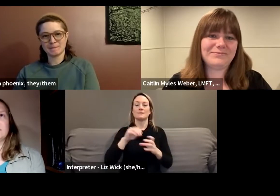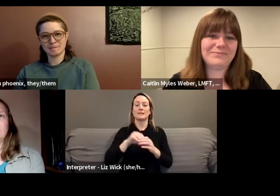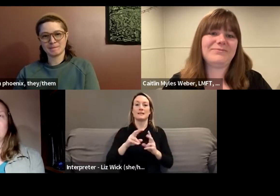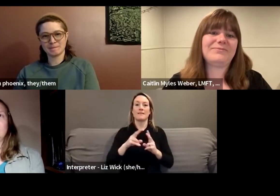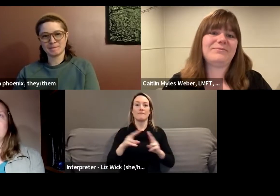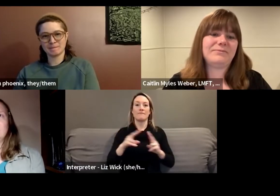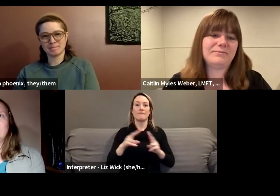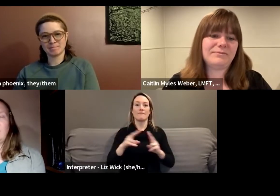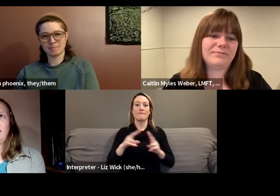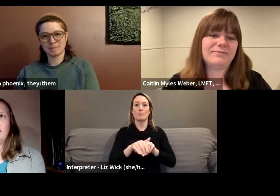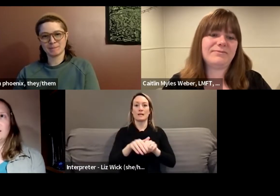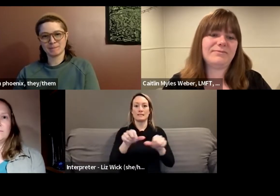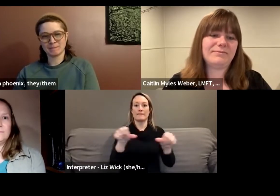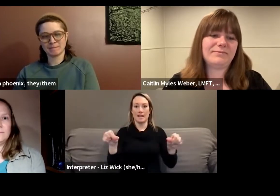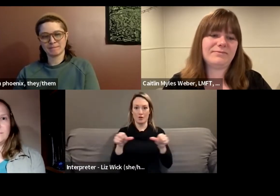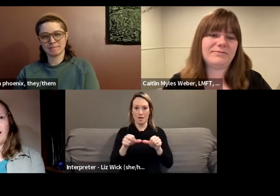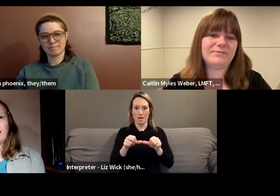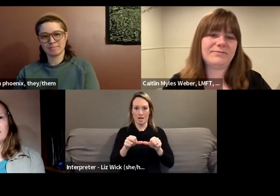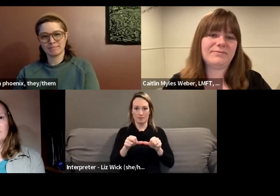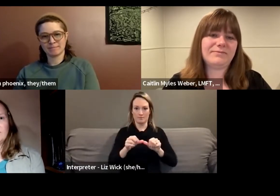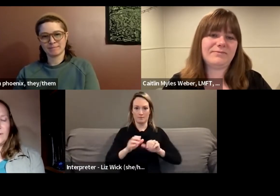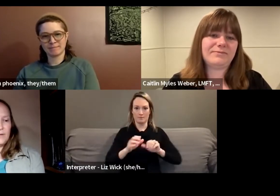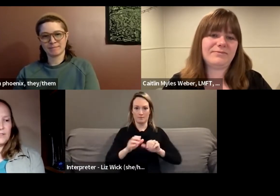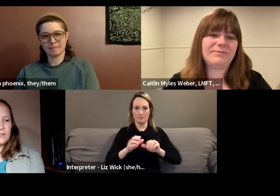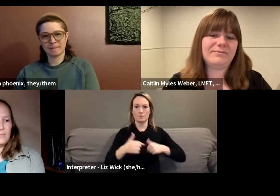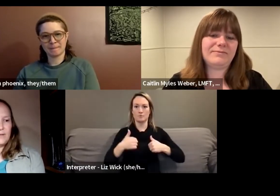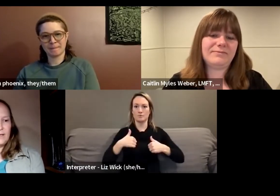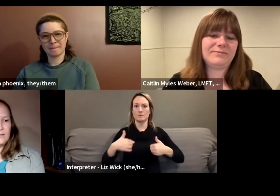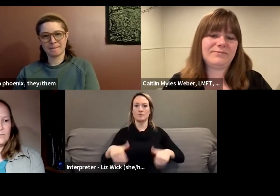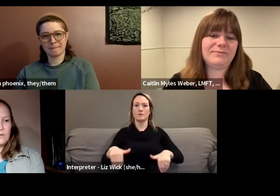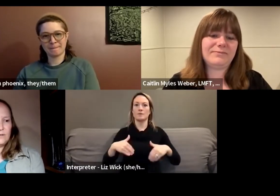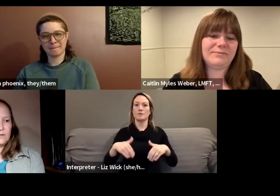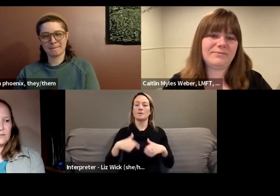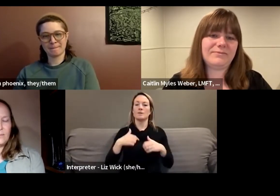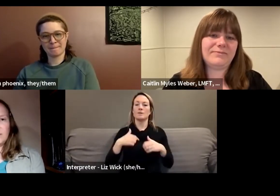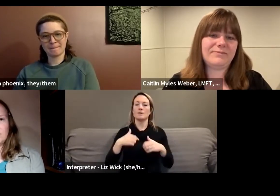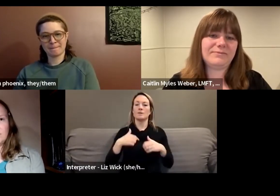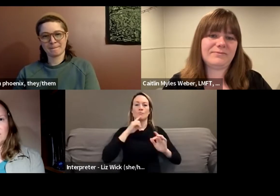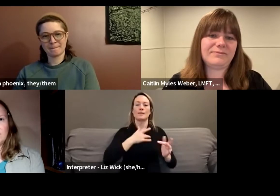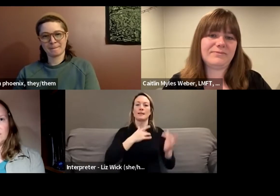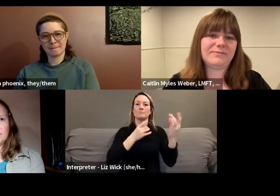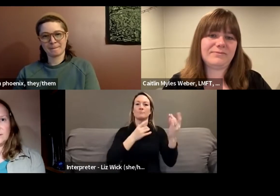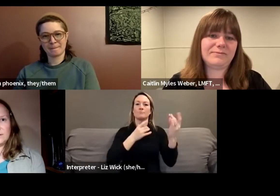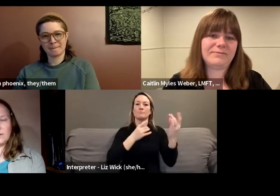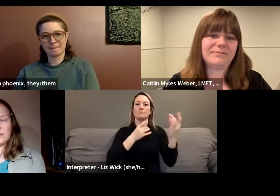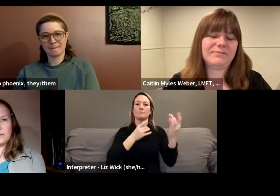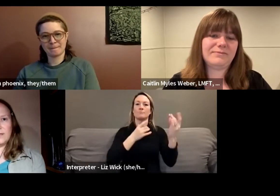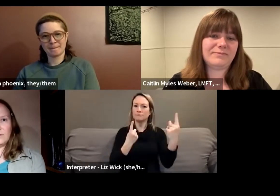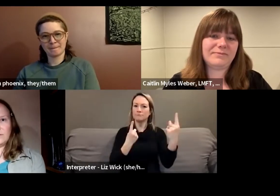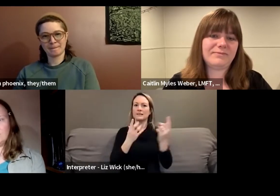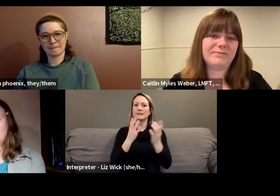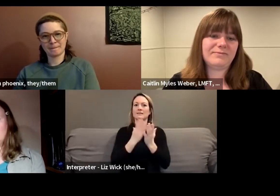So I can very much empathize with some of the struggles that go through